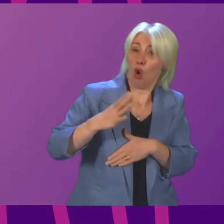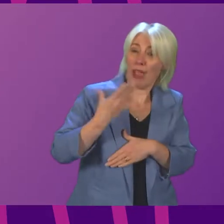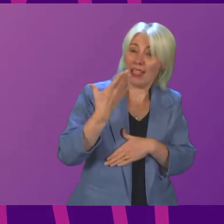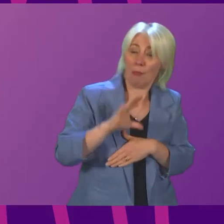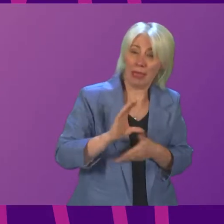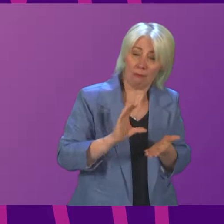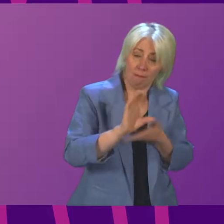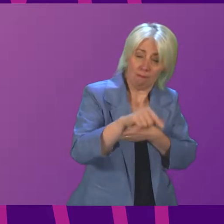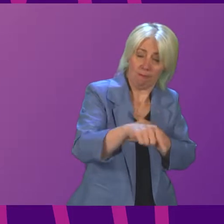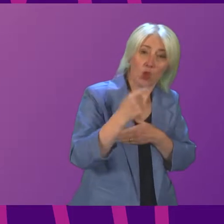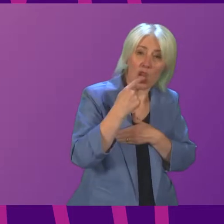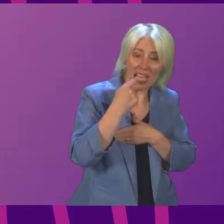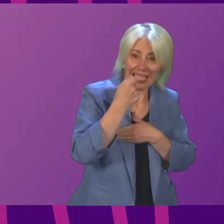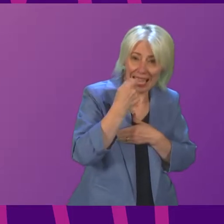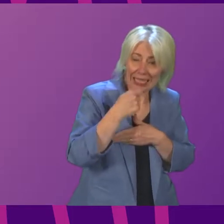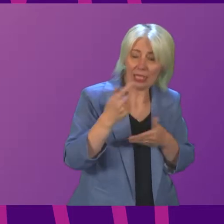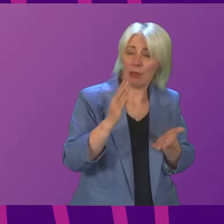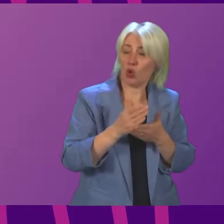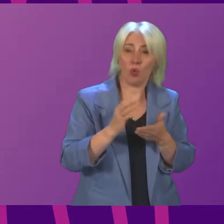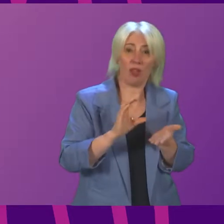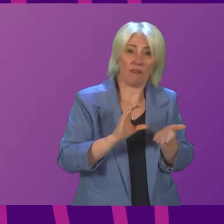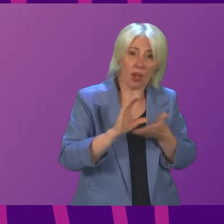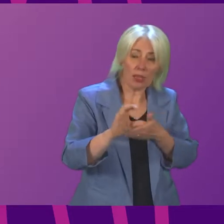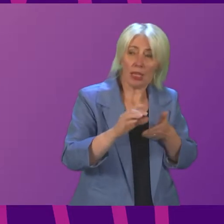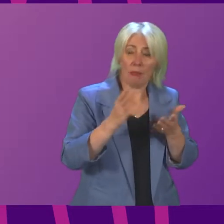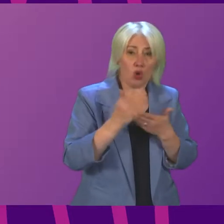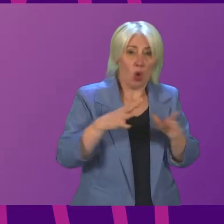to provide investment and funding in order to clear those backlogs as quickly as possible.